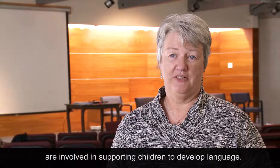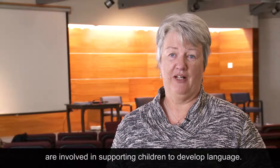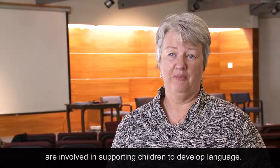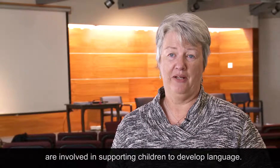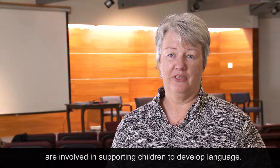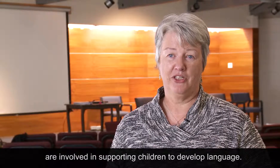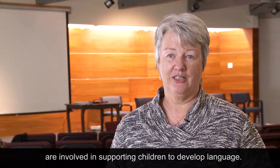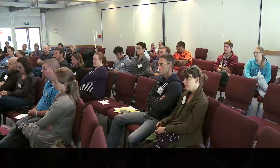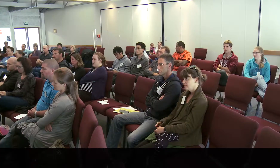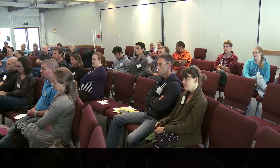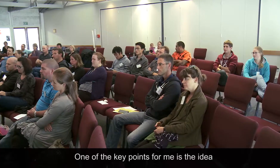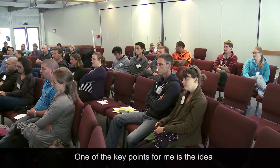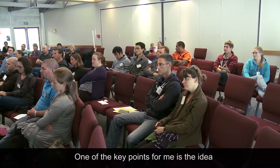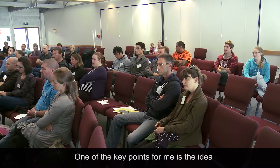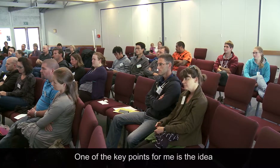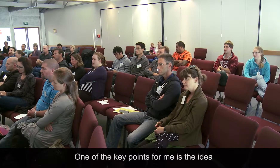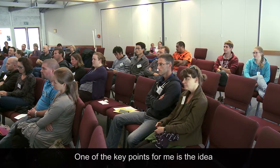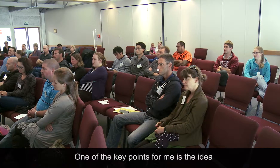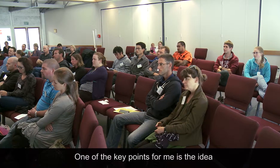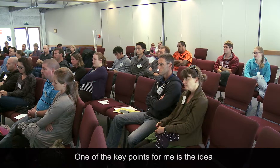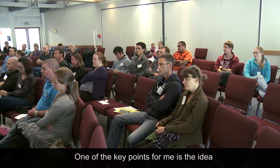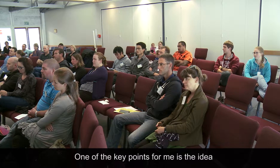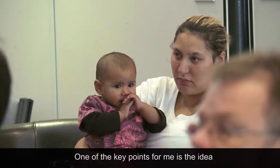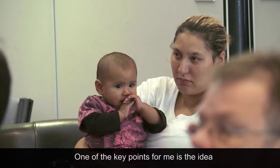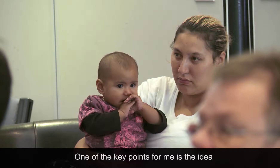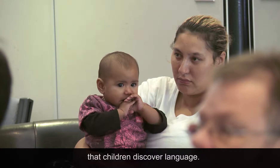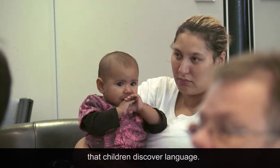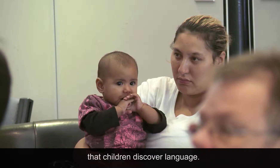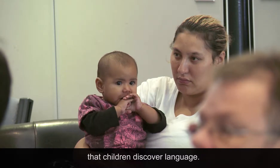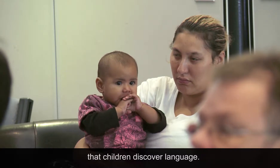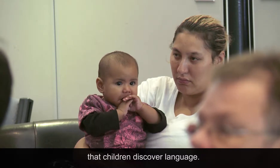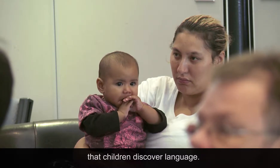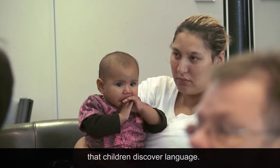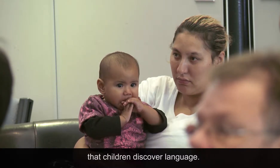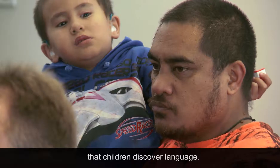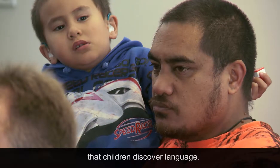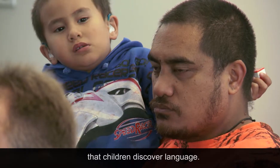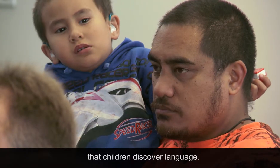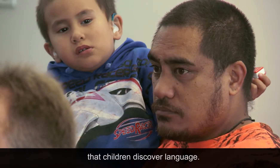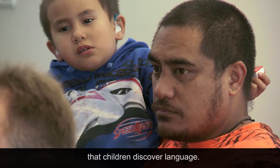develop language. One of the key points for me is the idea that we discover language.